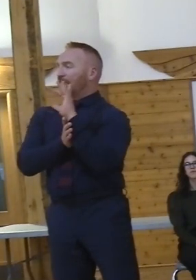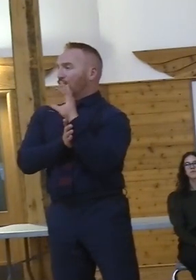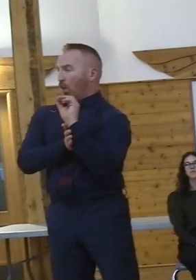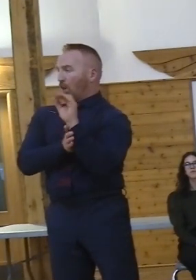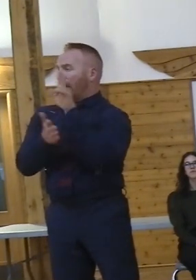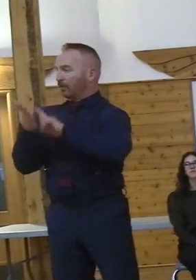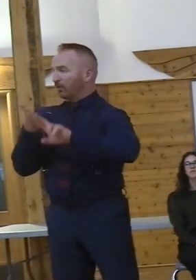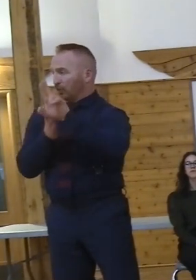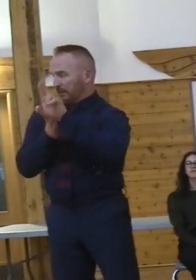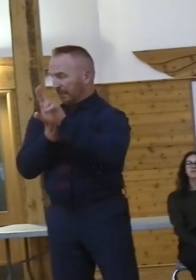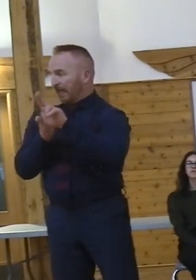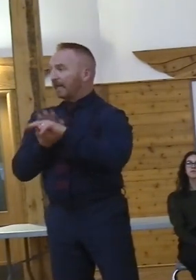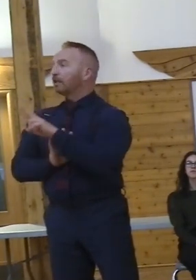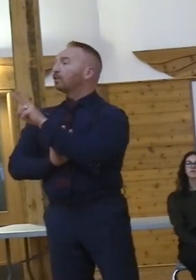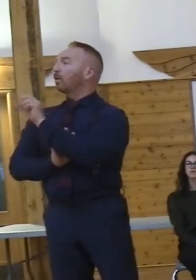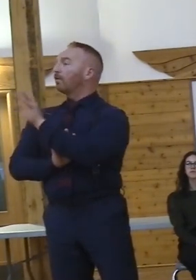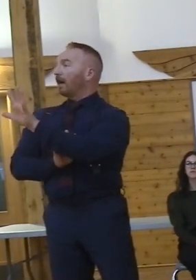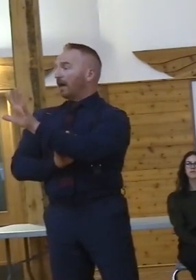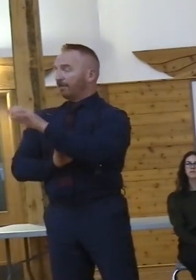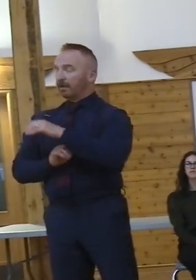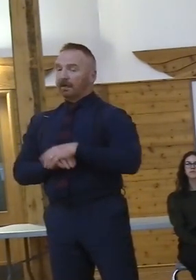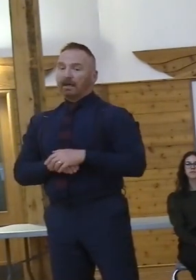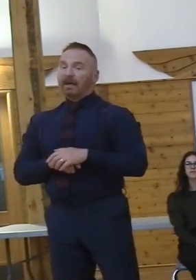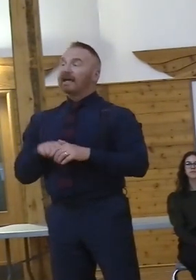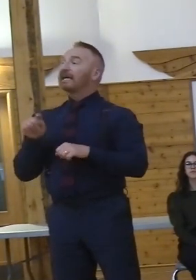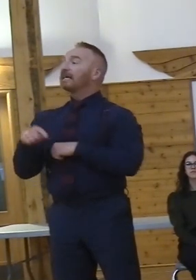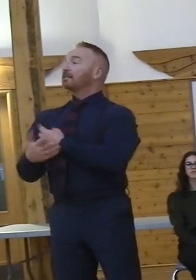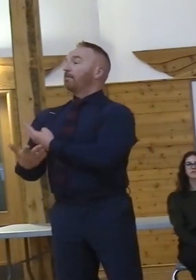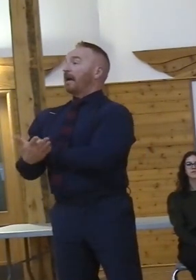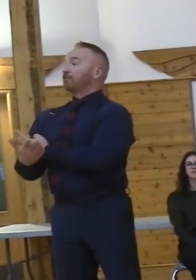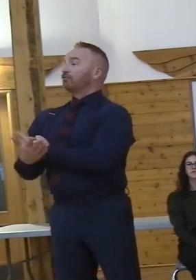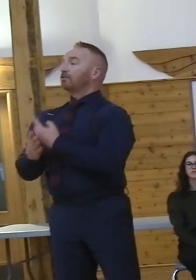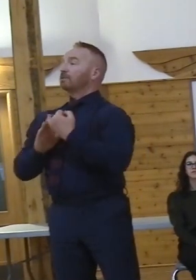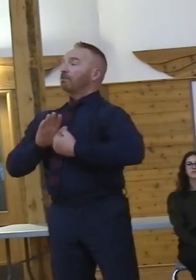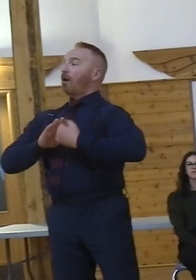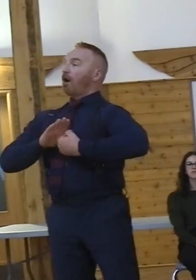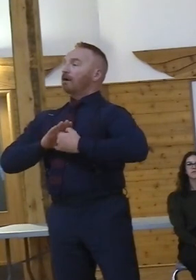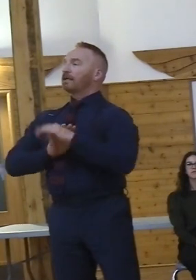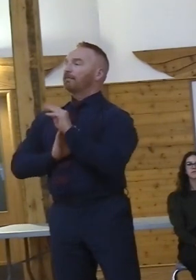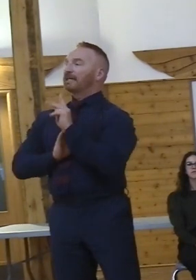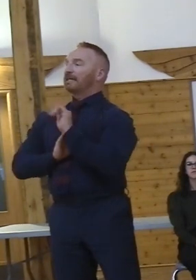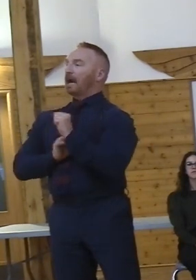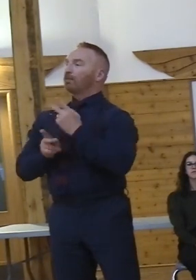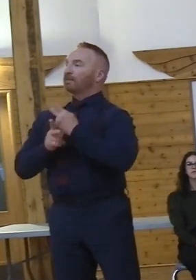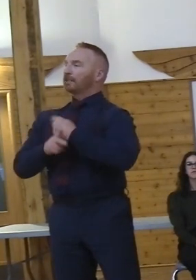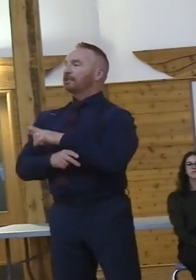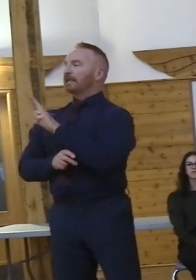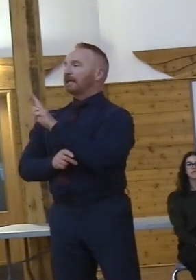Design in 2005 and his Masters of Arts in Media Production at Ryerson University in